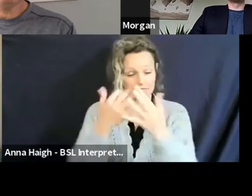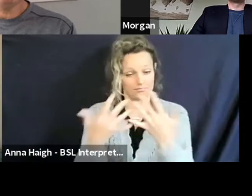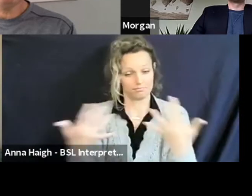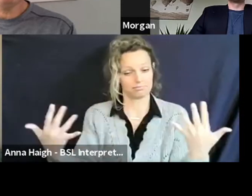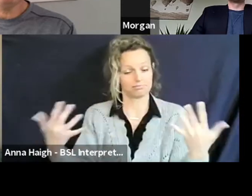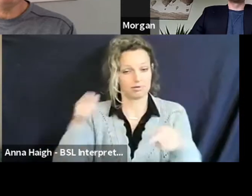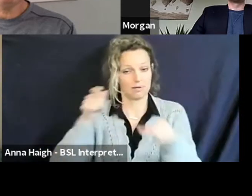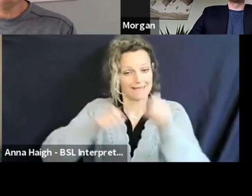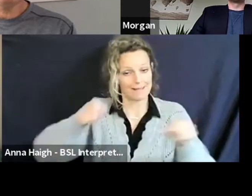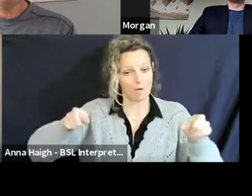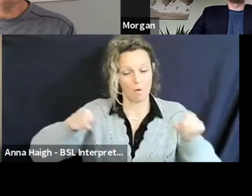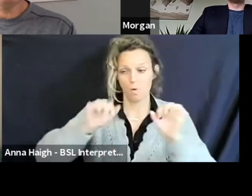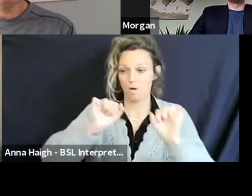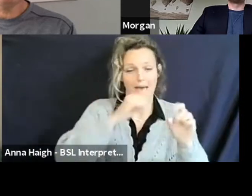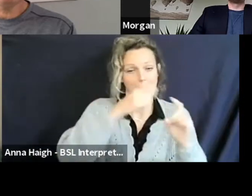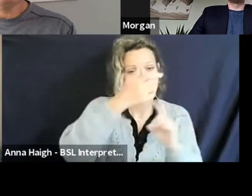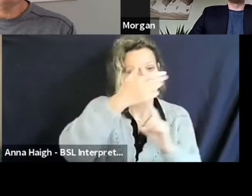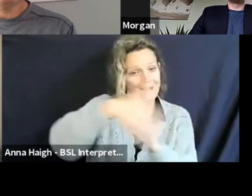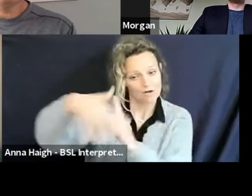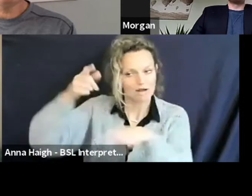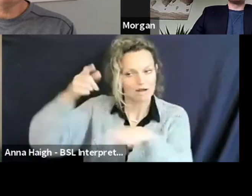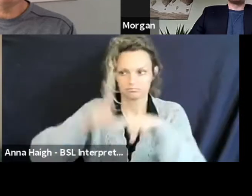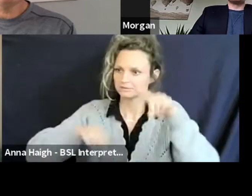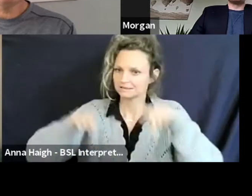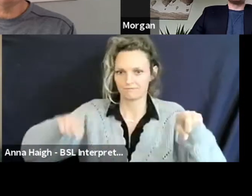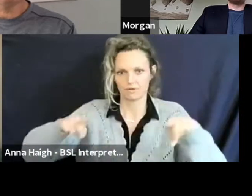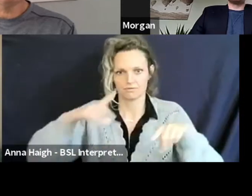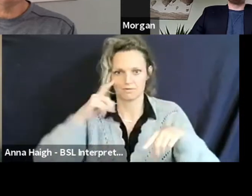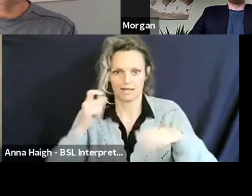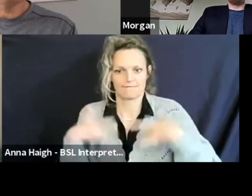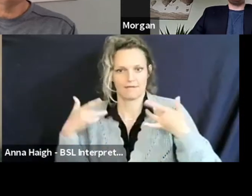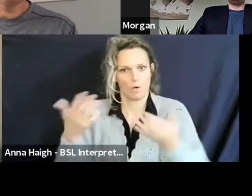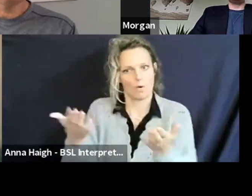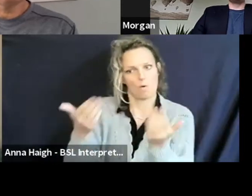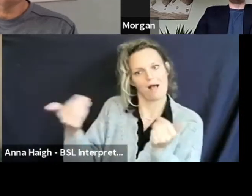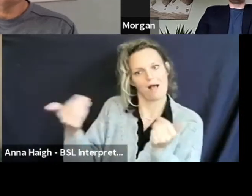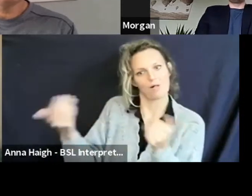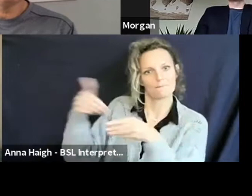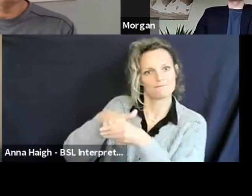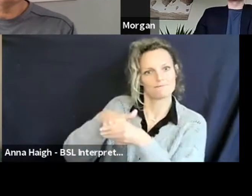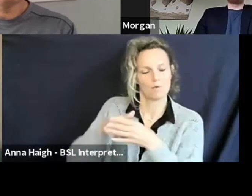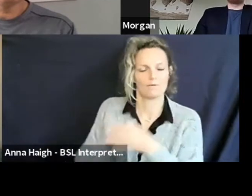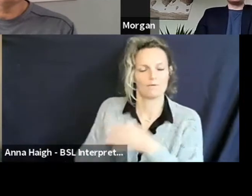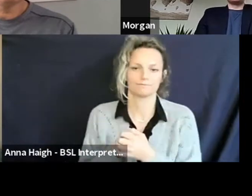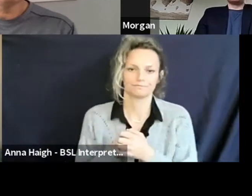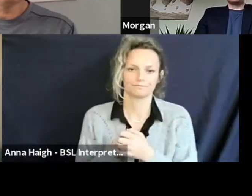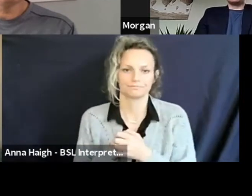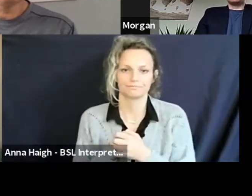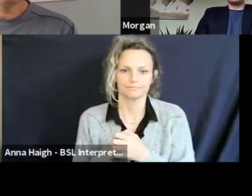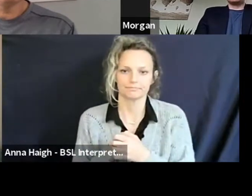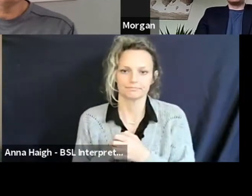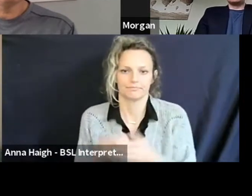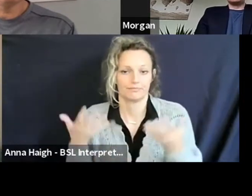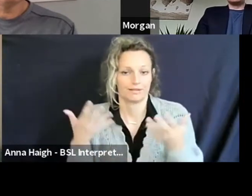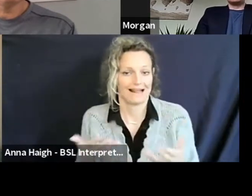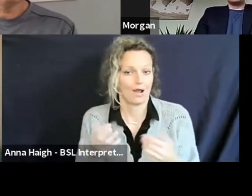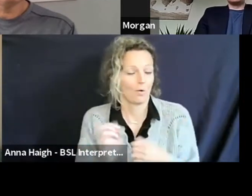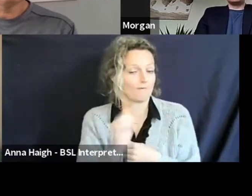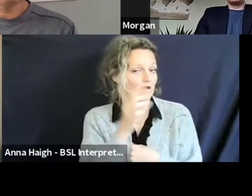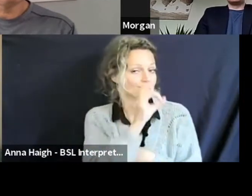HMRC takes grade pride in being a diverse and inclusive organisation, where people can feel comfortable being themselves at work no matter their background.